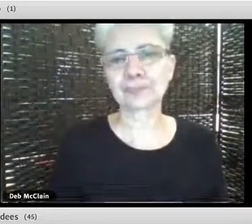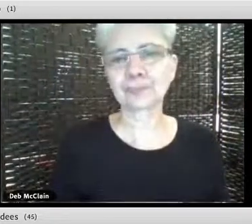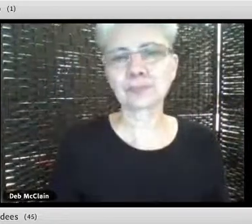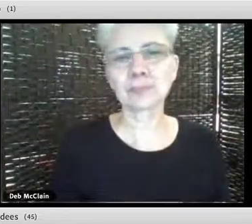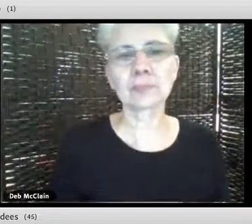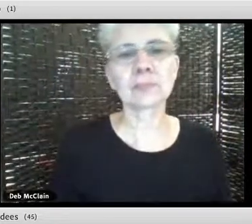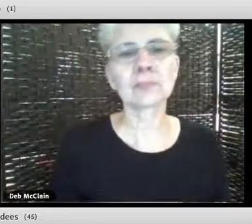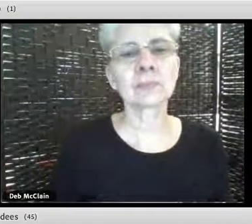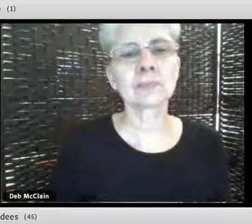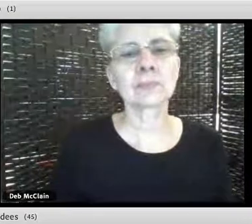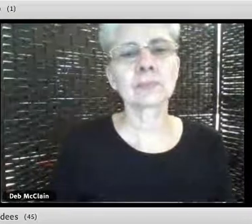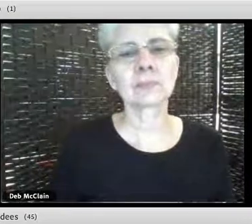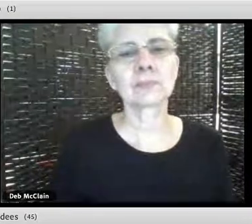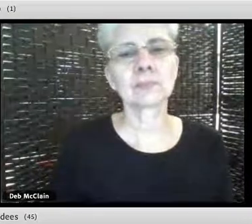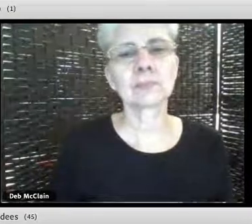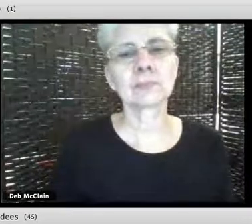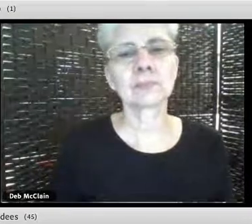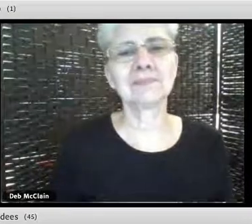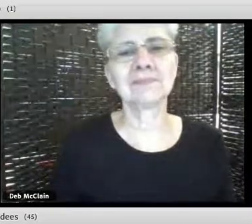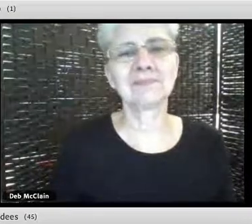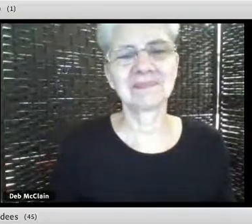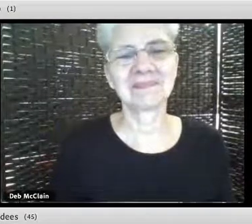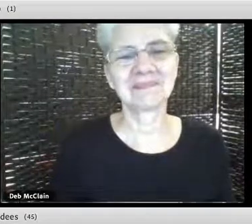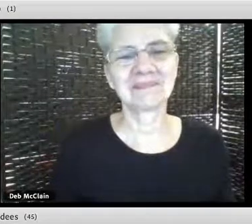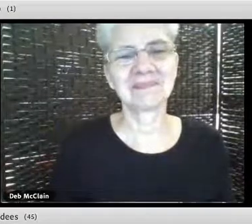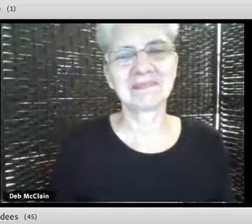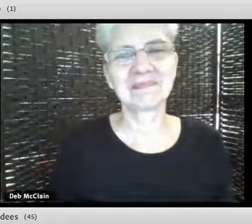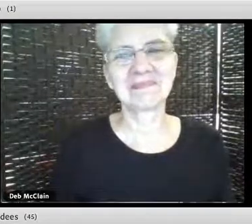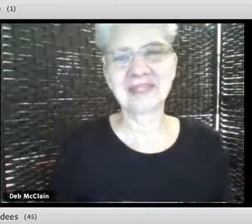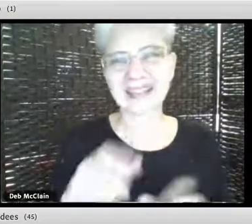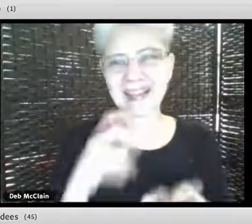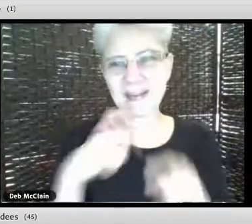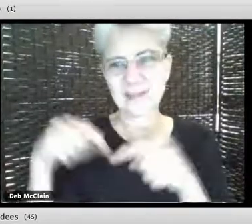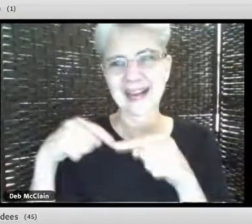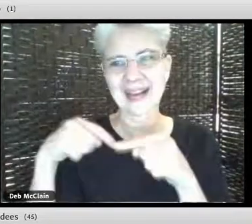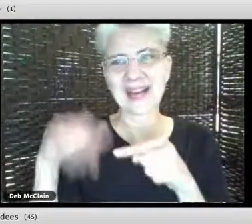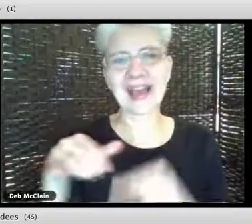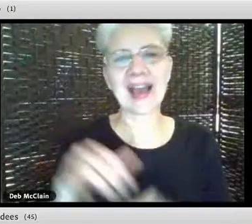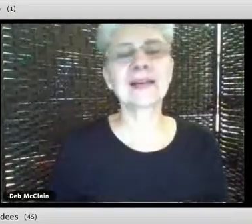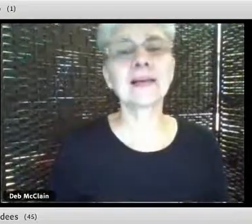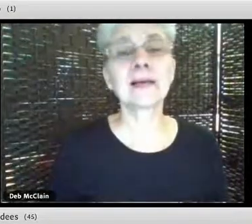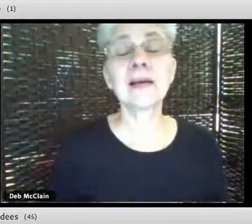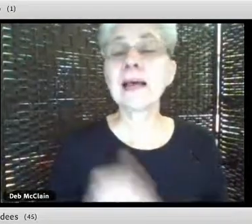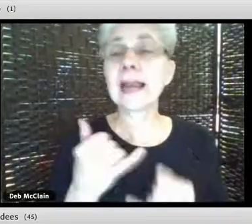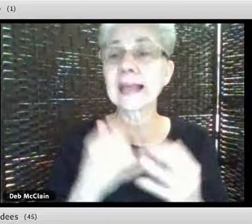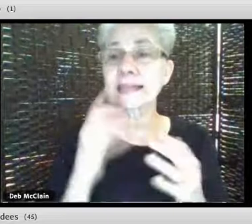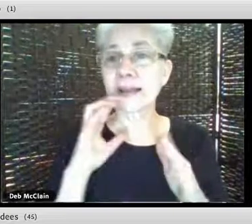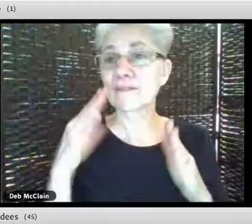if you were in your PowerPoint presentation. It does all the same things. Okay.